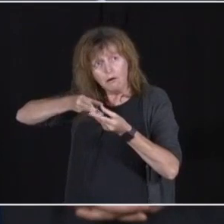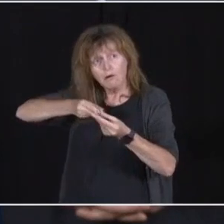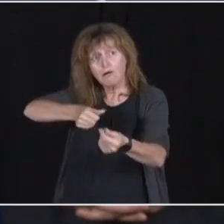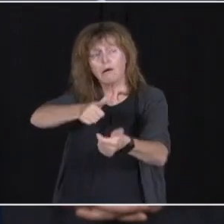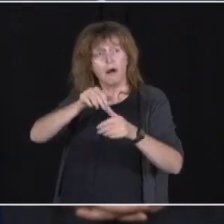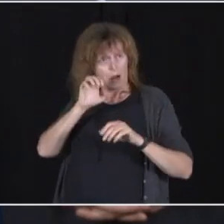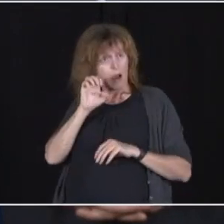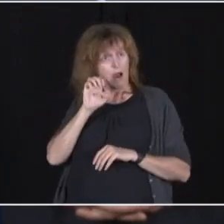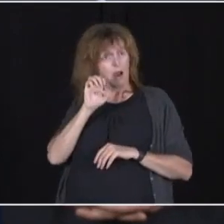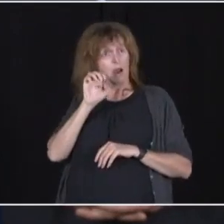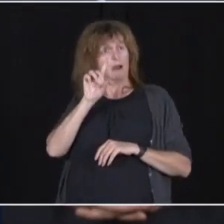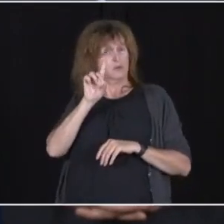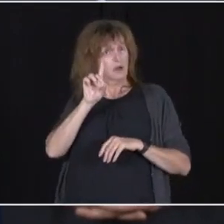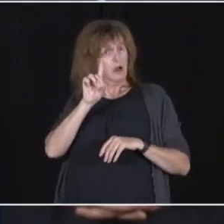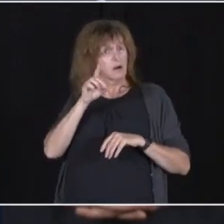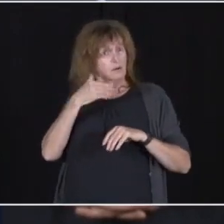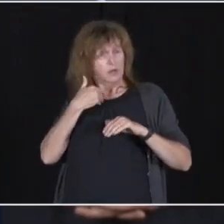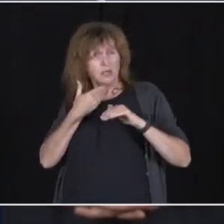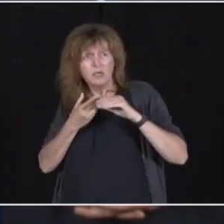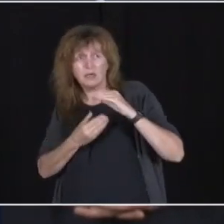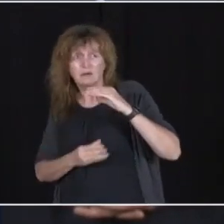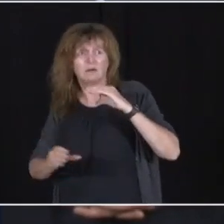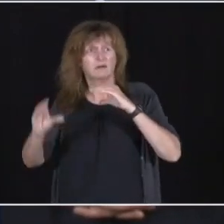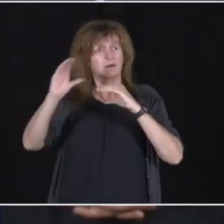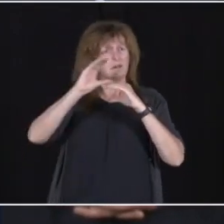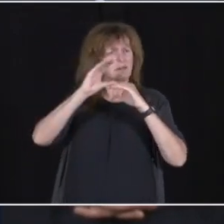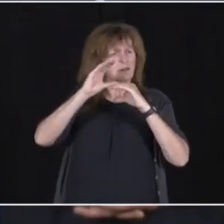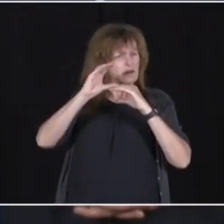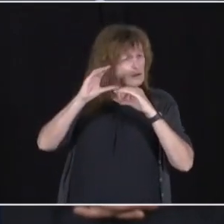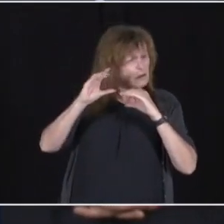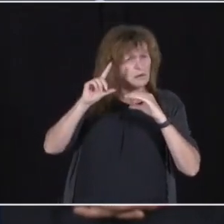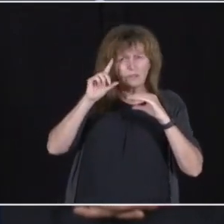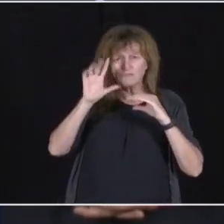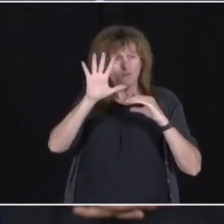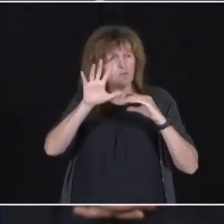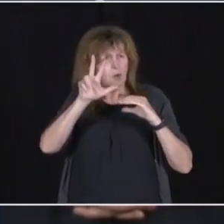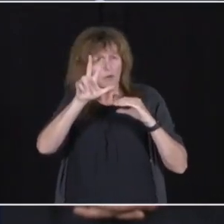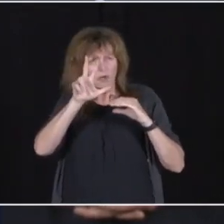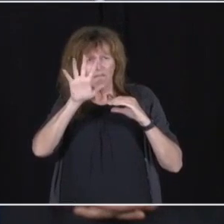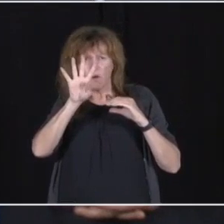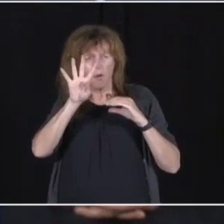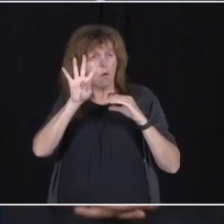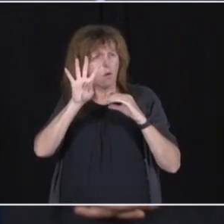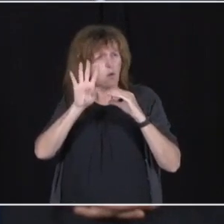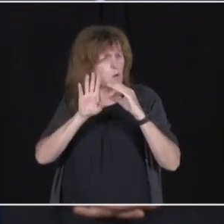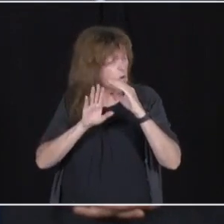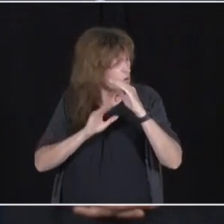$25 billion with a B. We increased it by $734 million. I talked to the minister again this morning